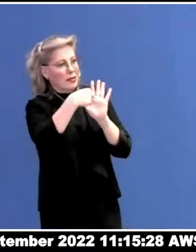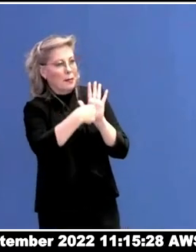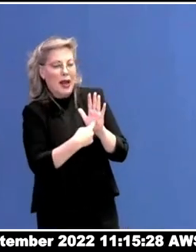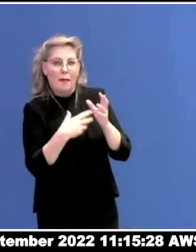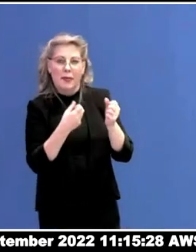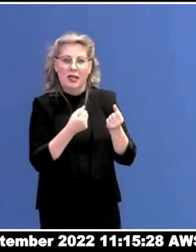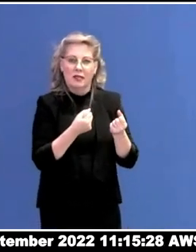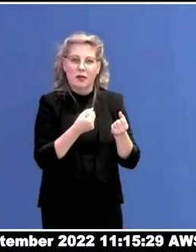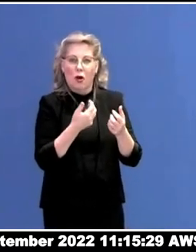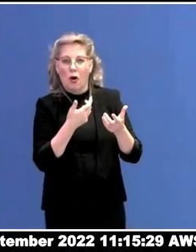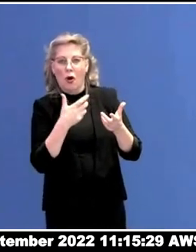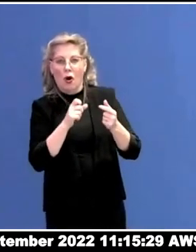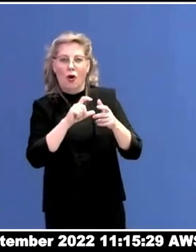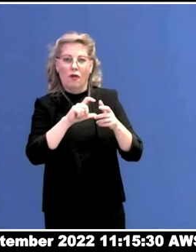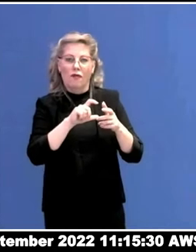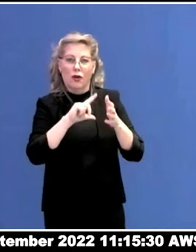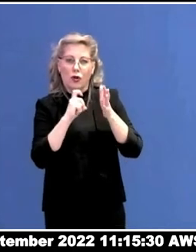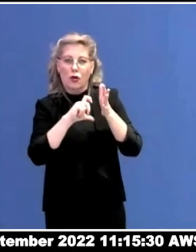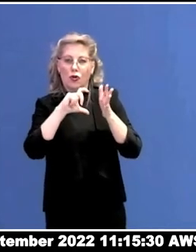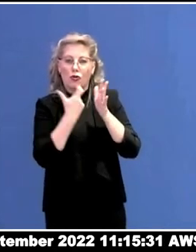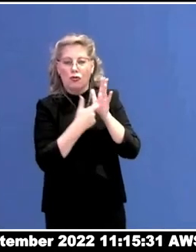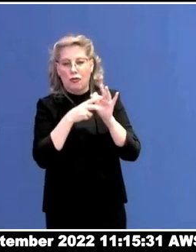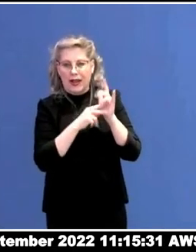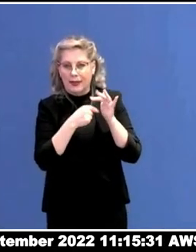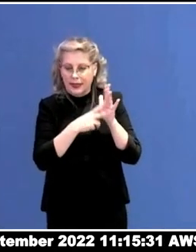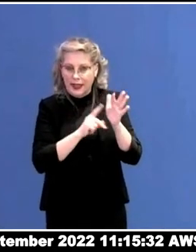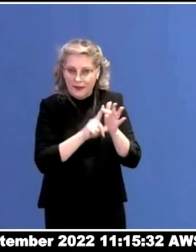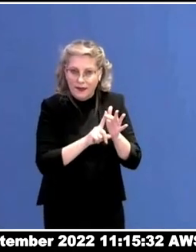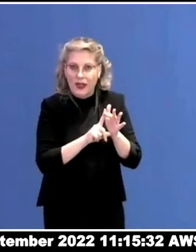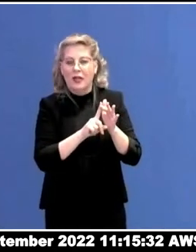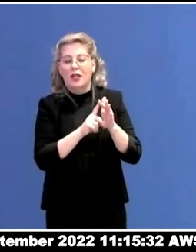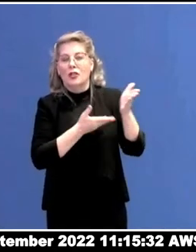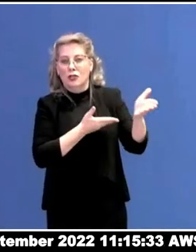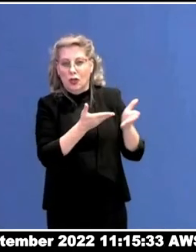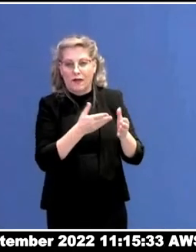of Justice, the government for this - with the Mark McGowan leadership, how can they put